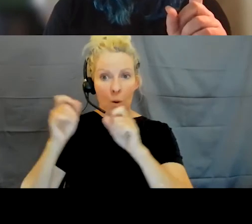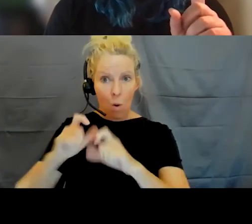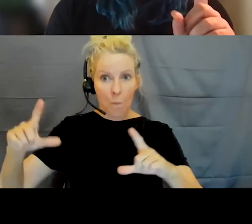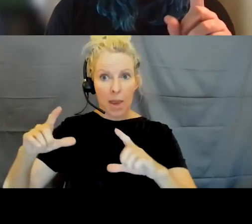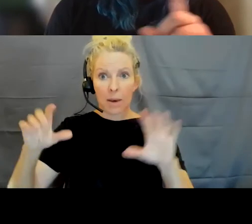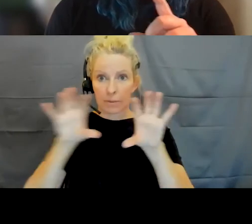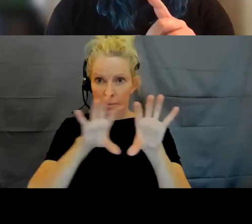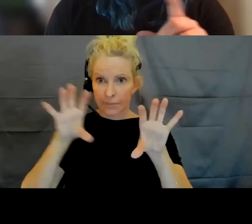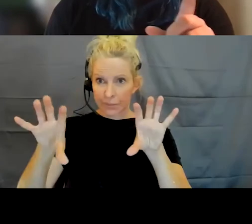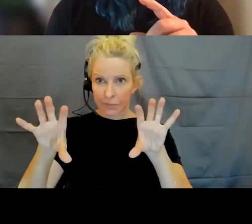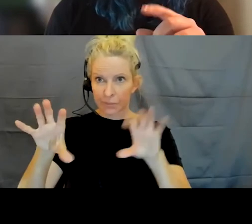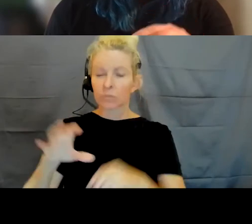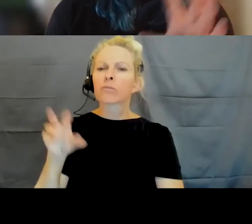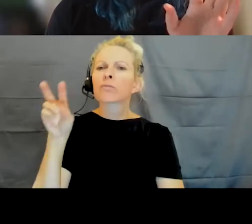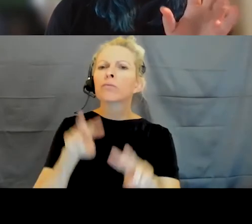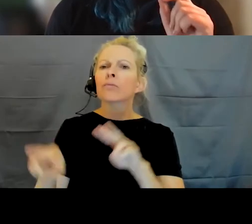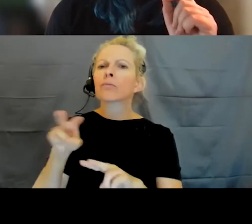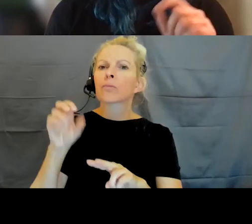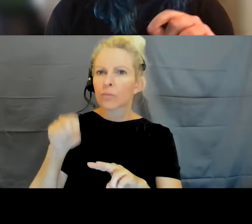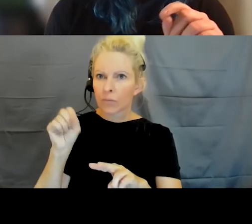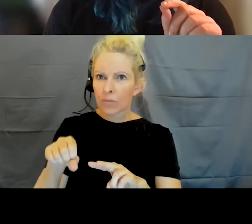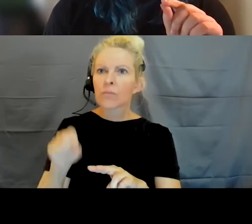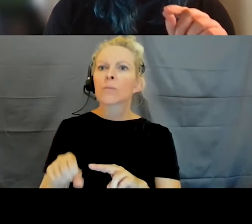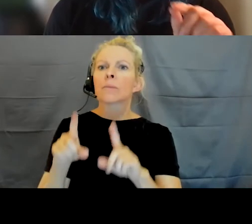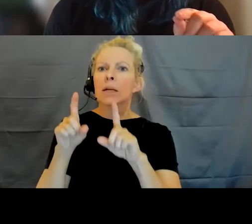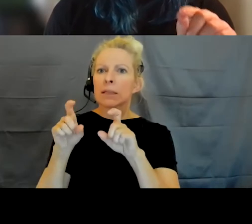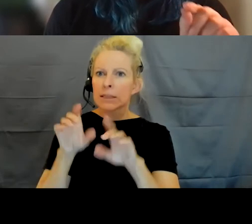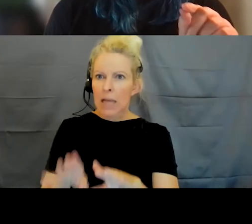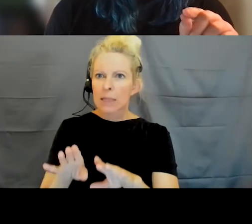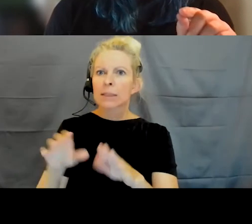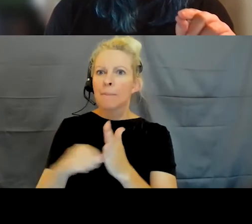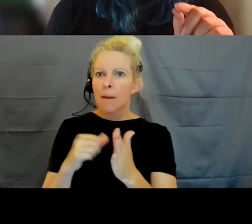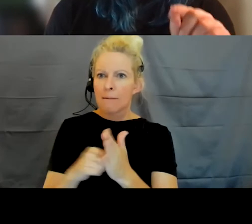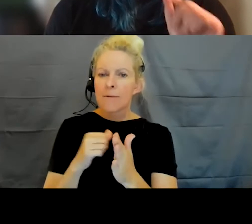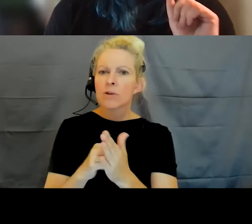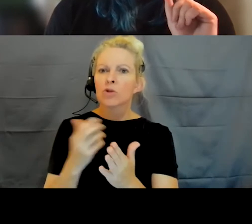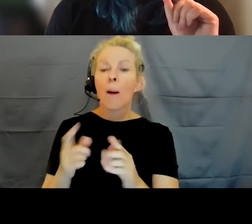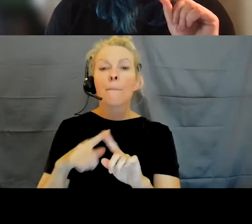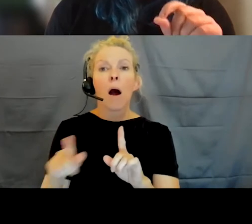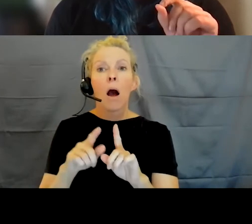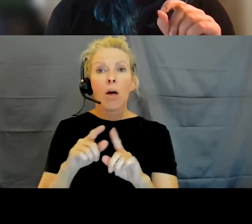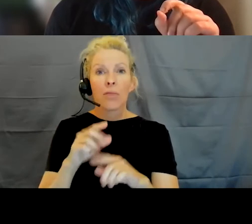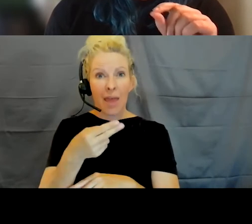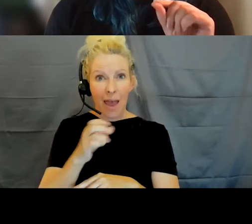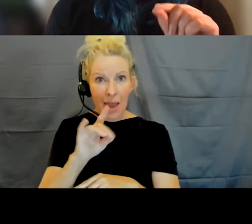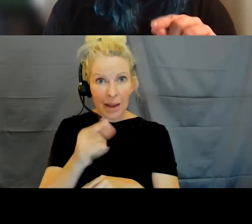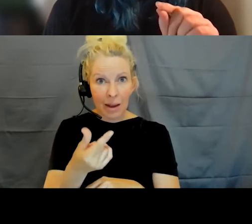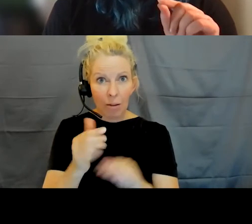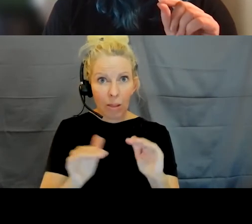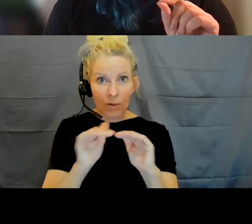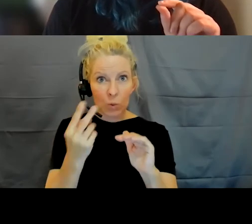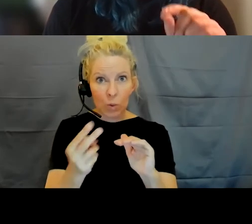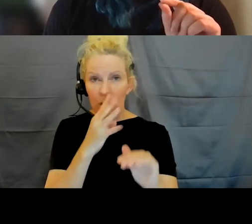at the top that yes, we are in this test page, but that element, heading level 2 is ignored.